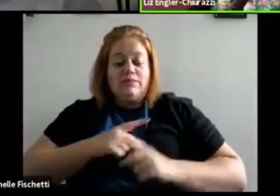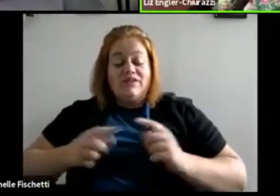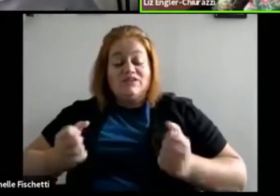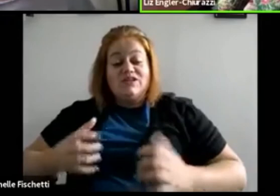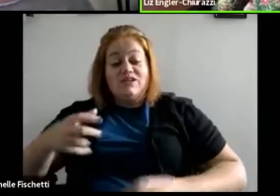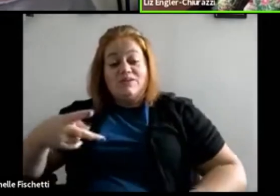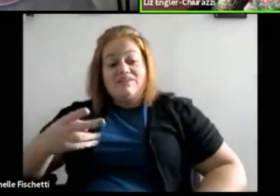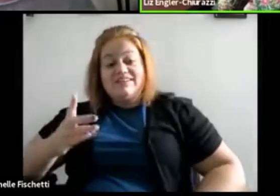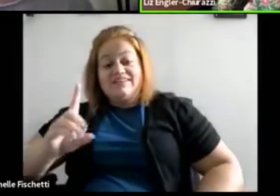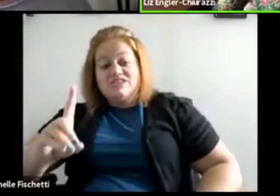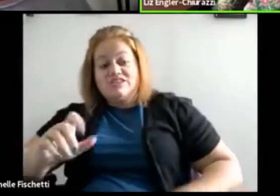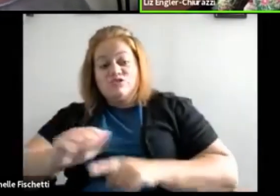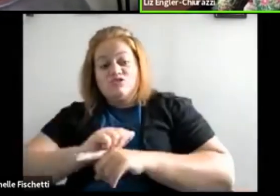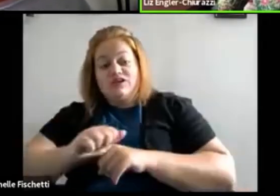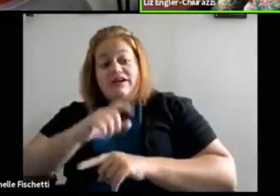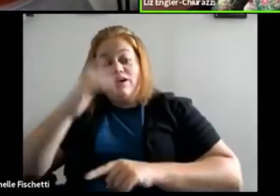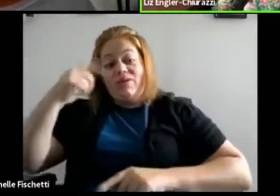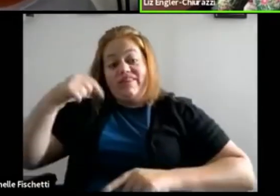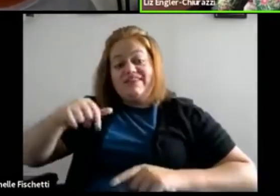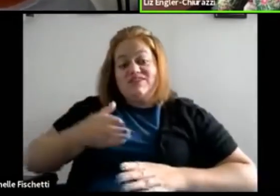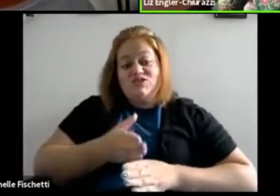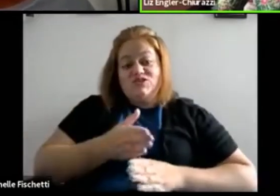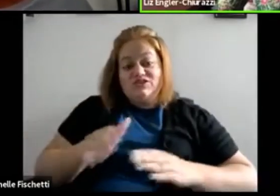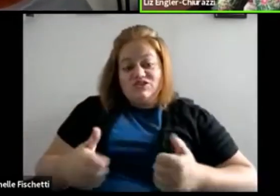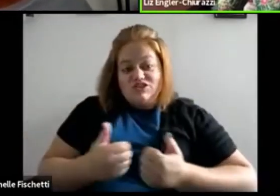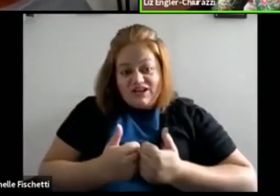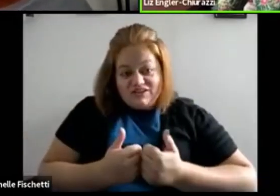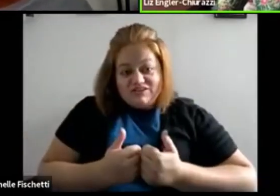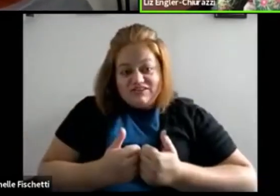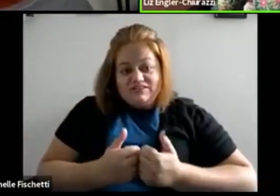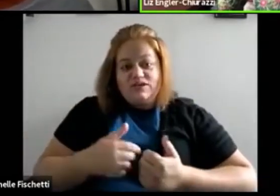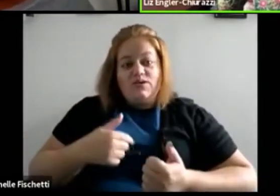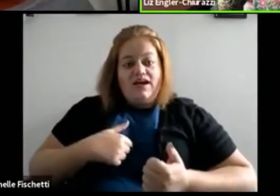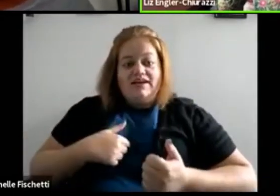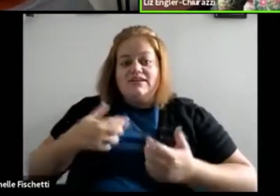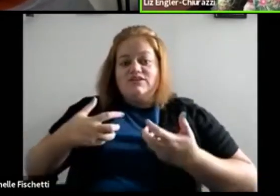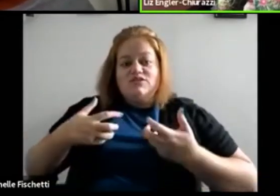is a challenging career and I don't want to sugarcoat it. There